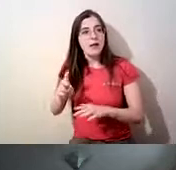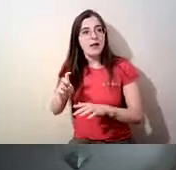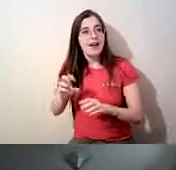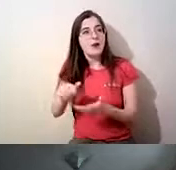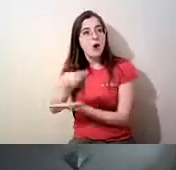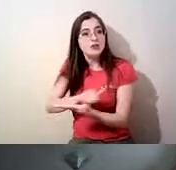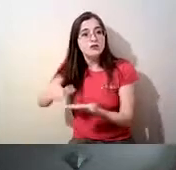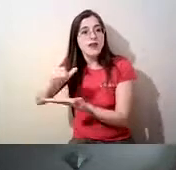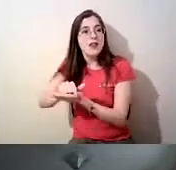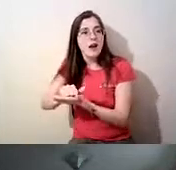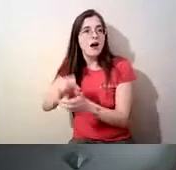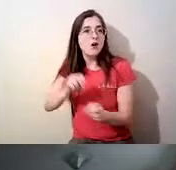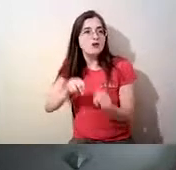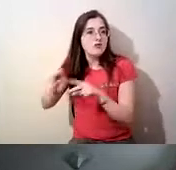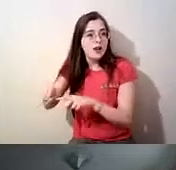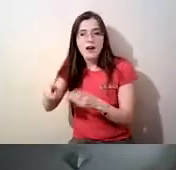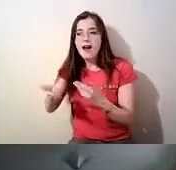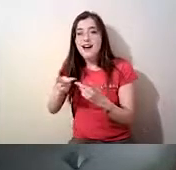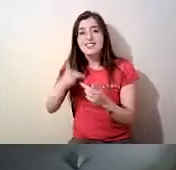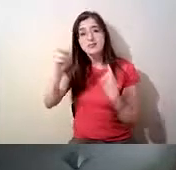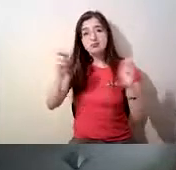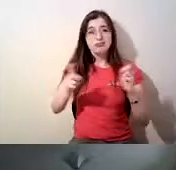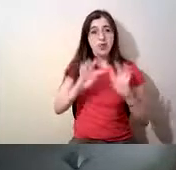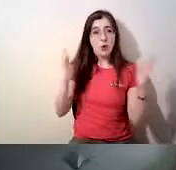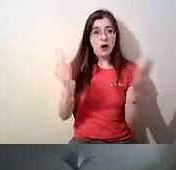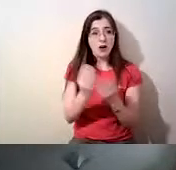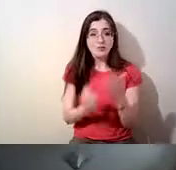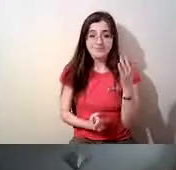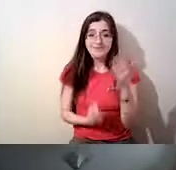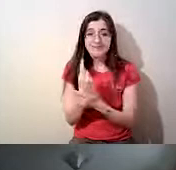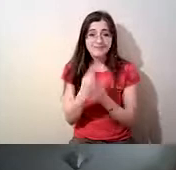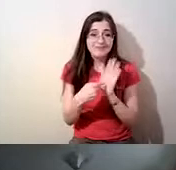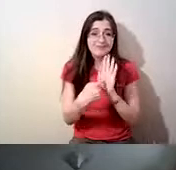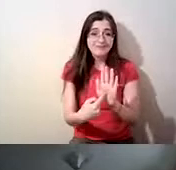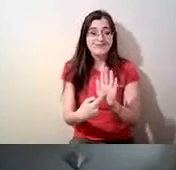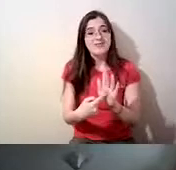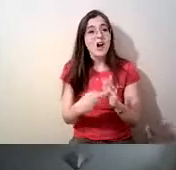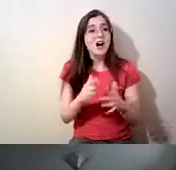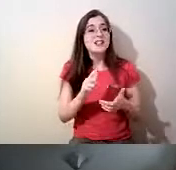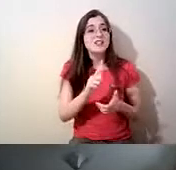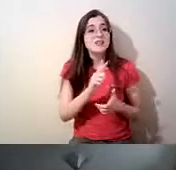there are constant um remnants of genocide and continued genocide and ecocide that